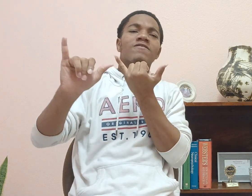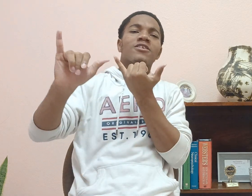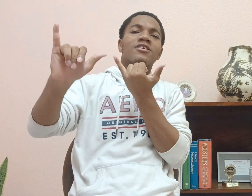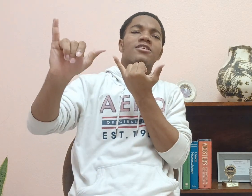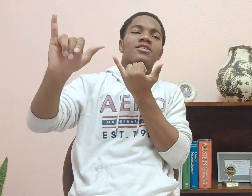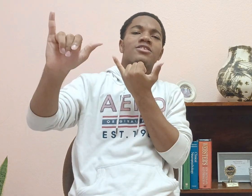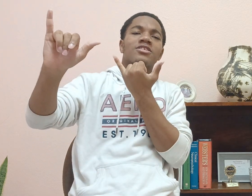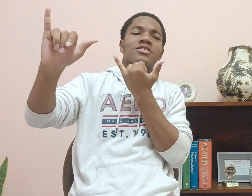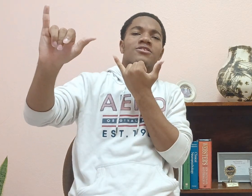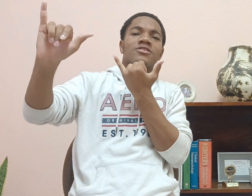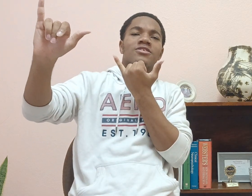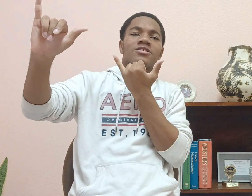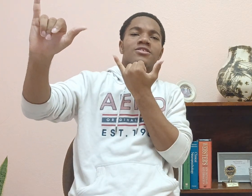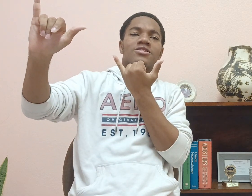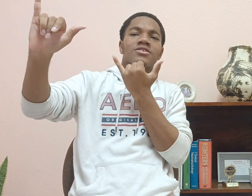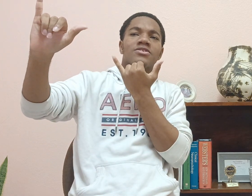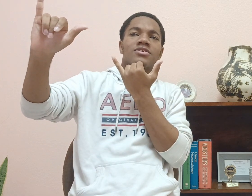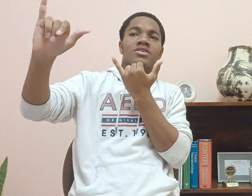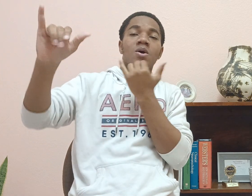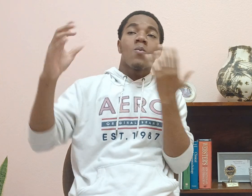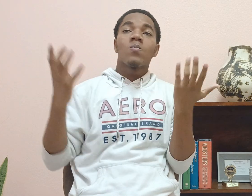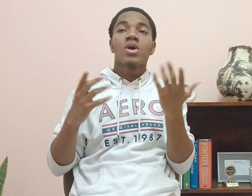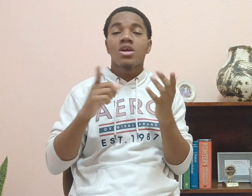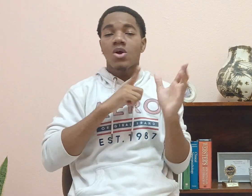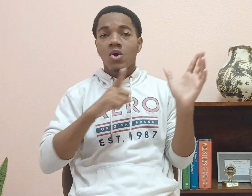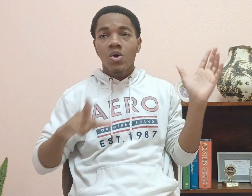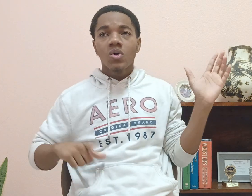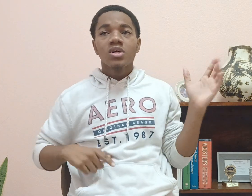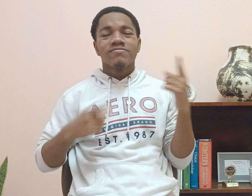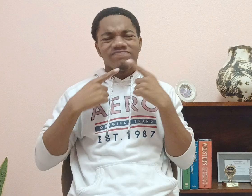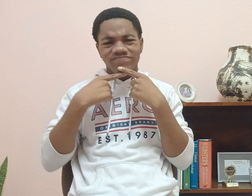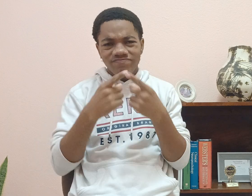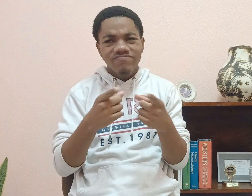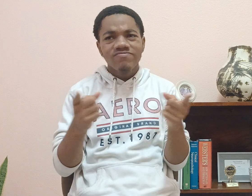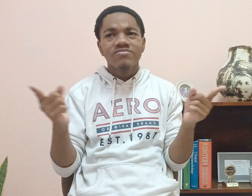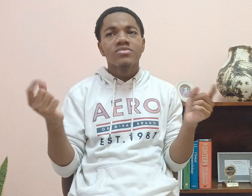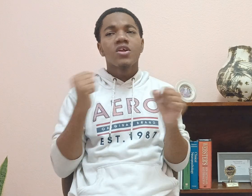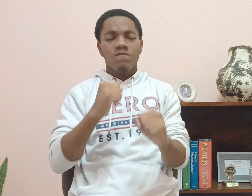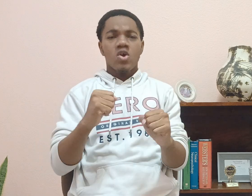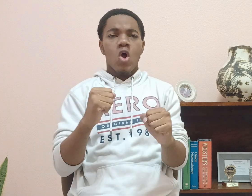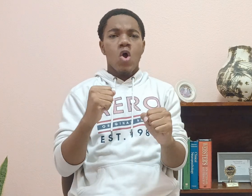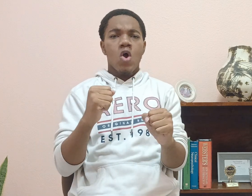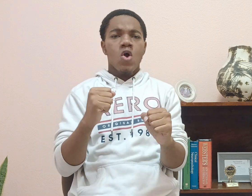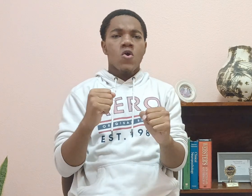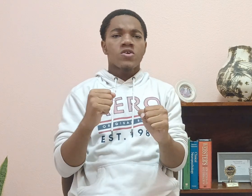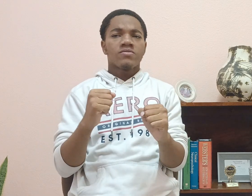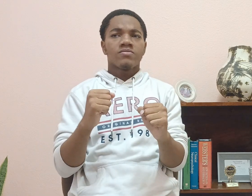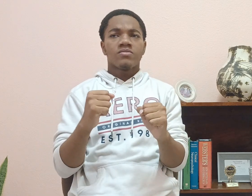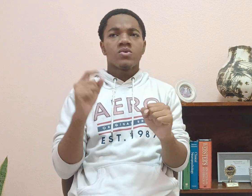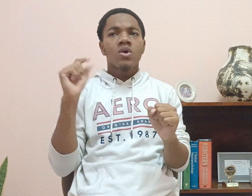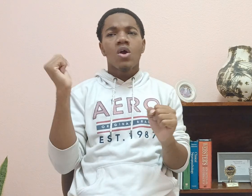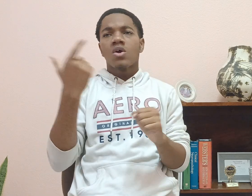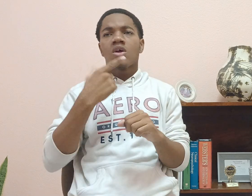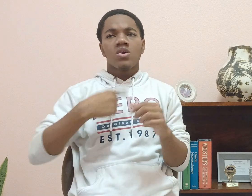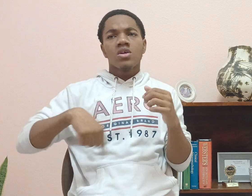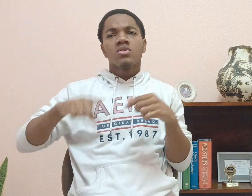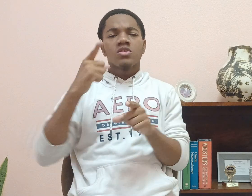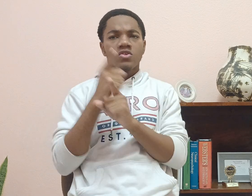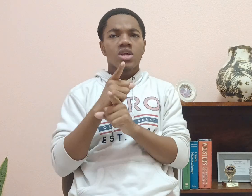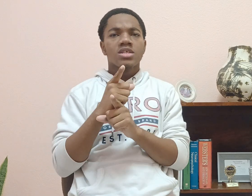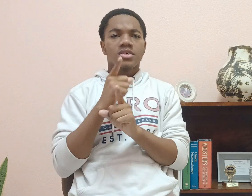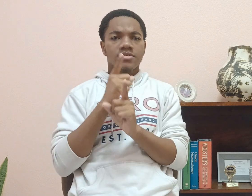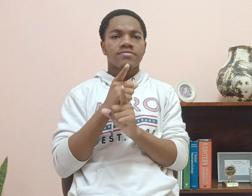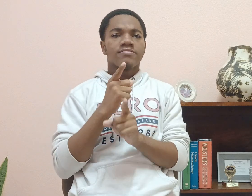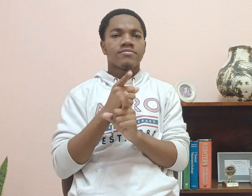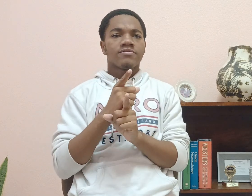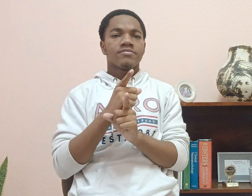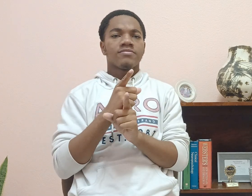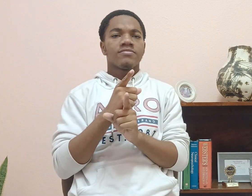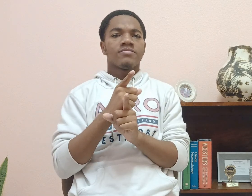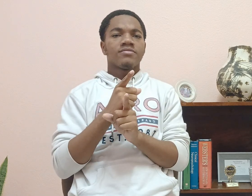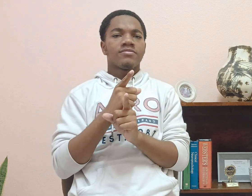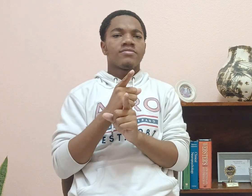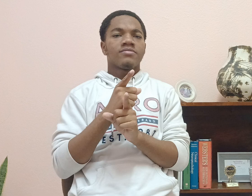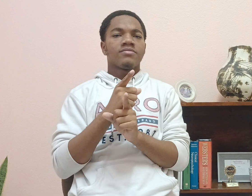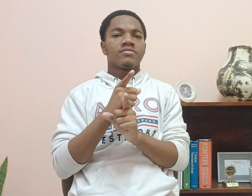The decrees of the Lord are firm, and all of them are righteous.